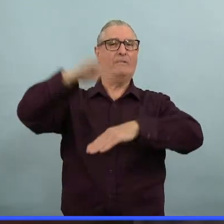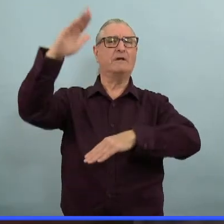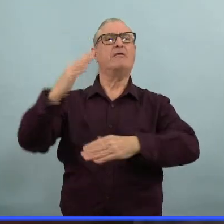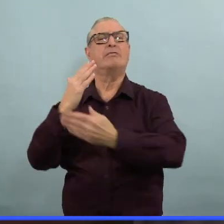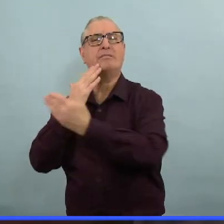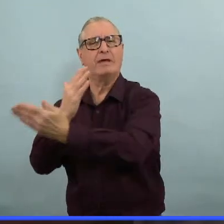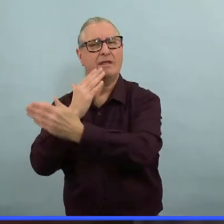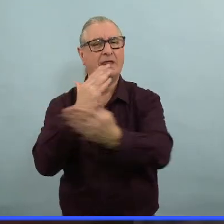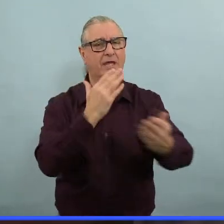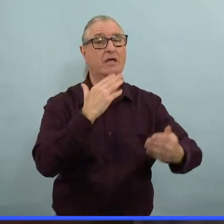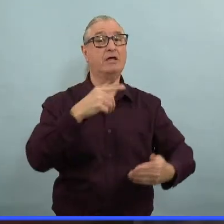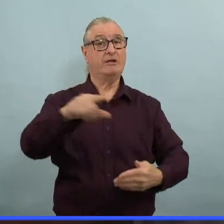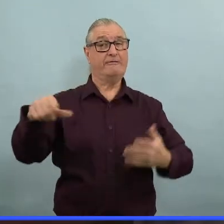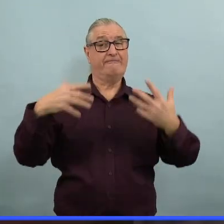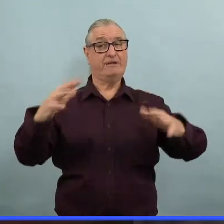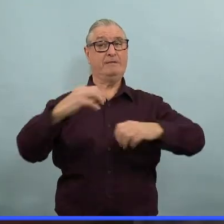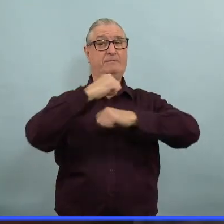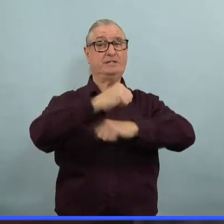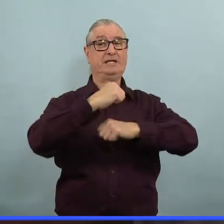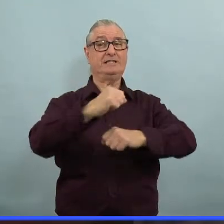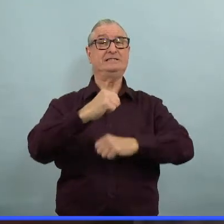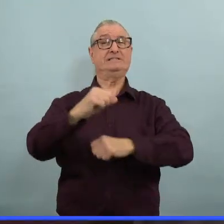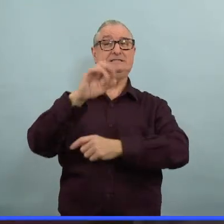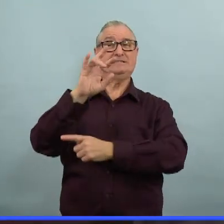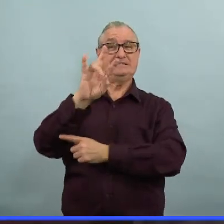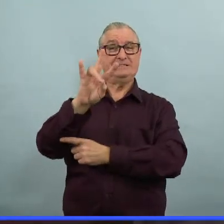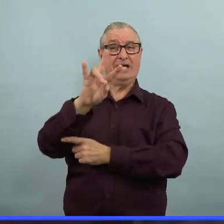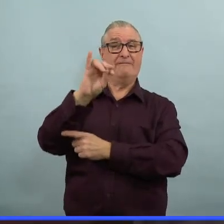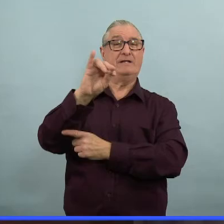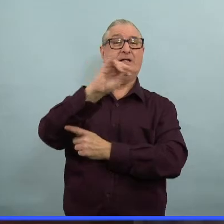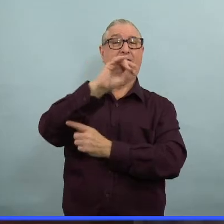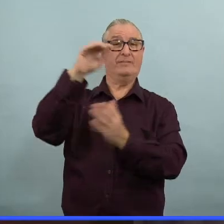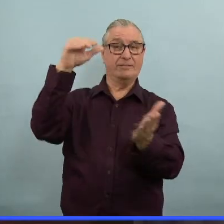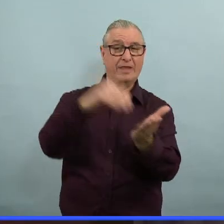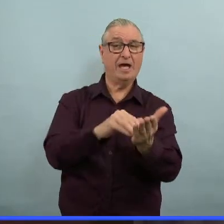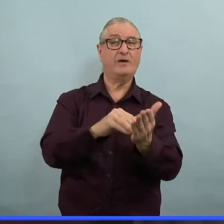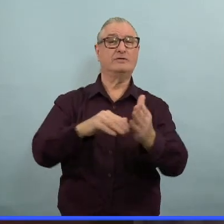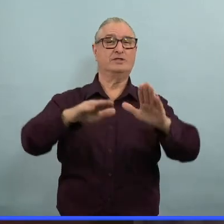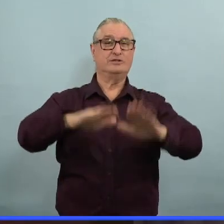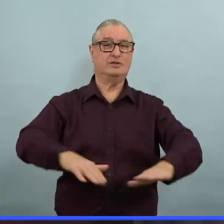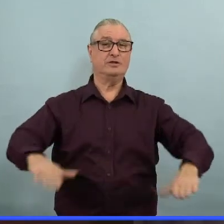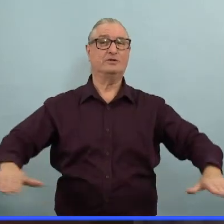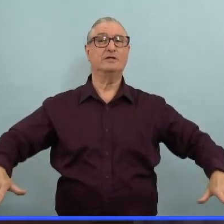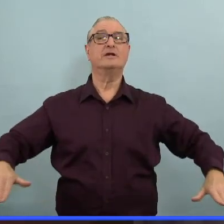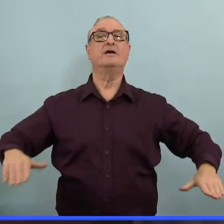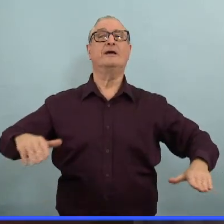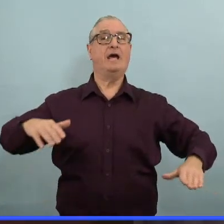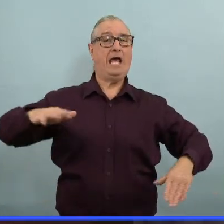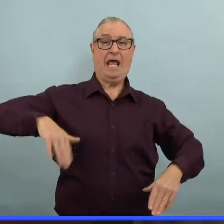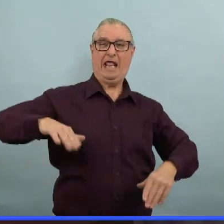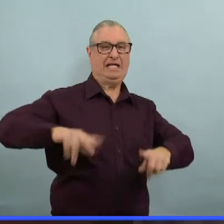million doses of the vaccine we know that vaccines work i encourage manitobans to get their third